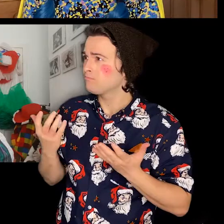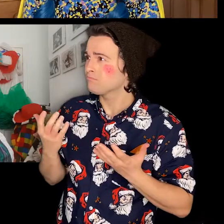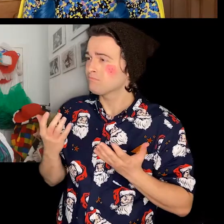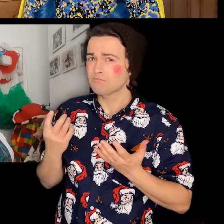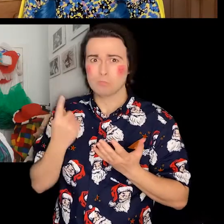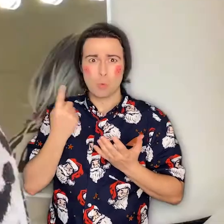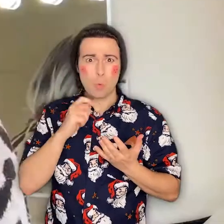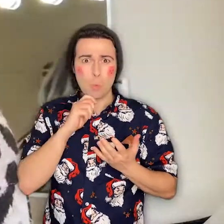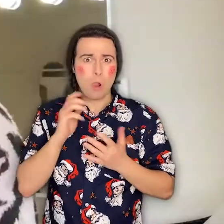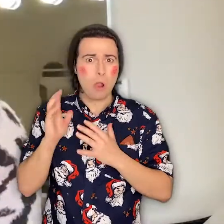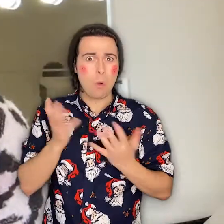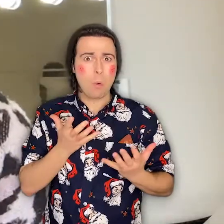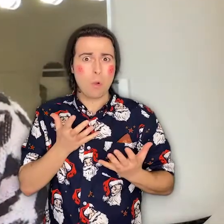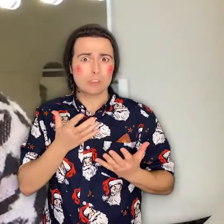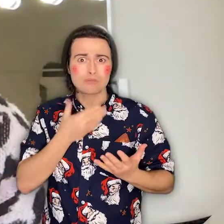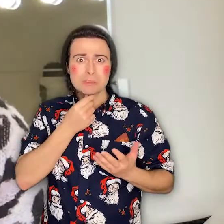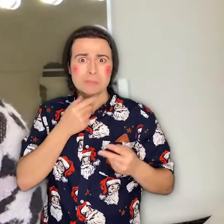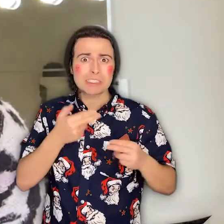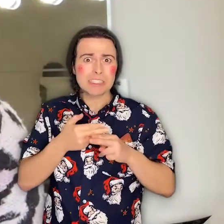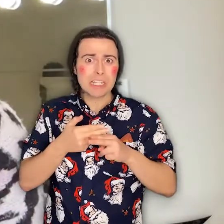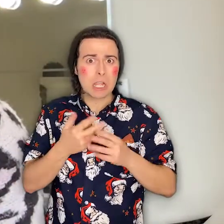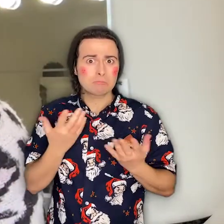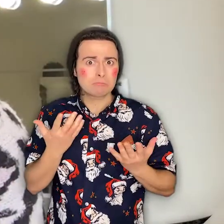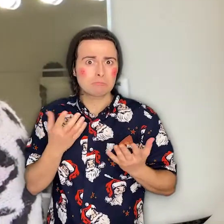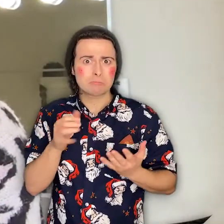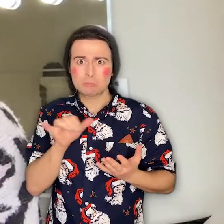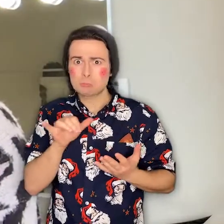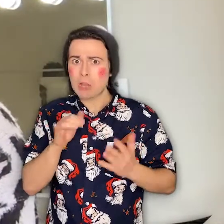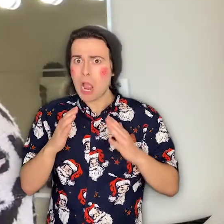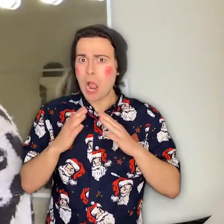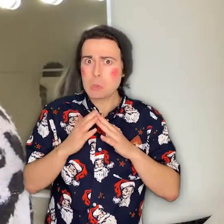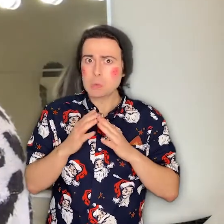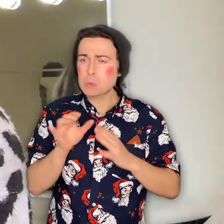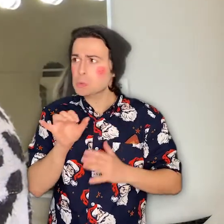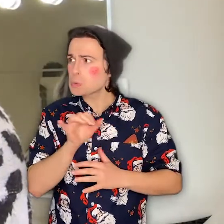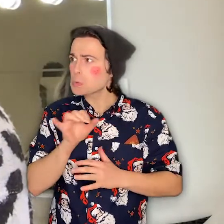going to start it? I’d have yous round but you know I’m staying at our Brian and Stephen’s